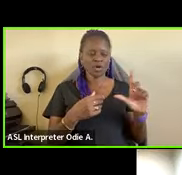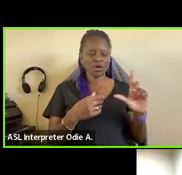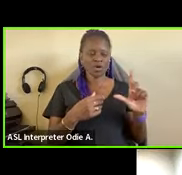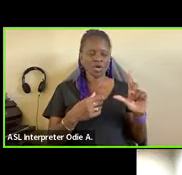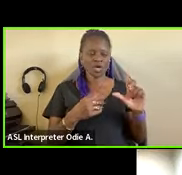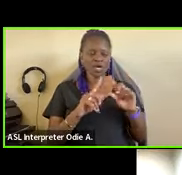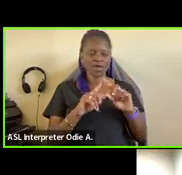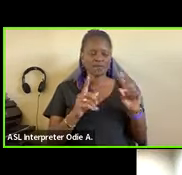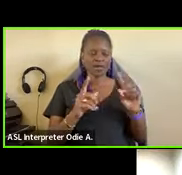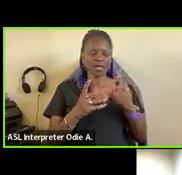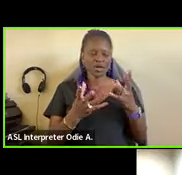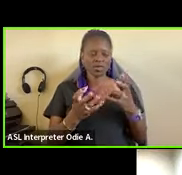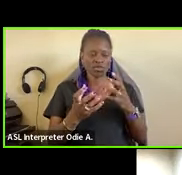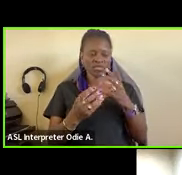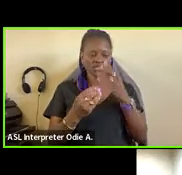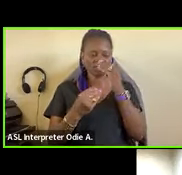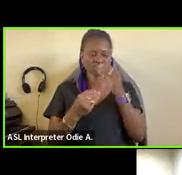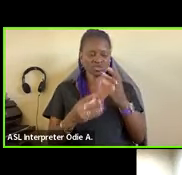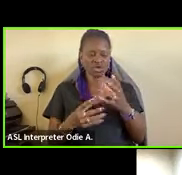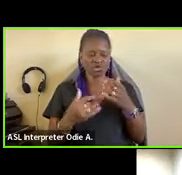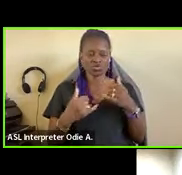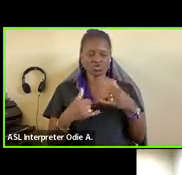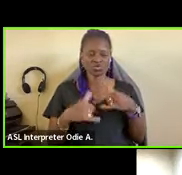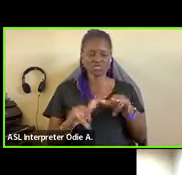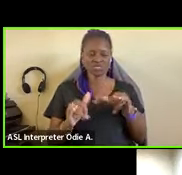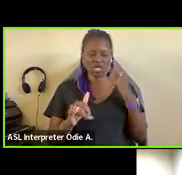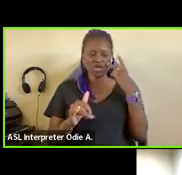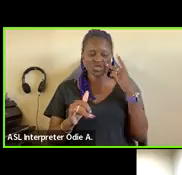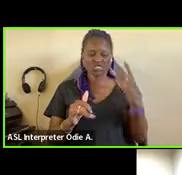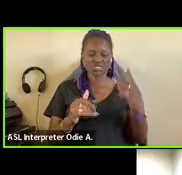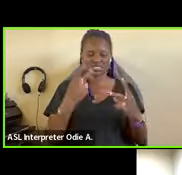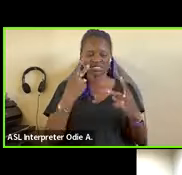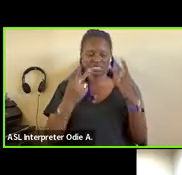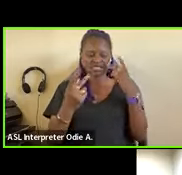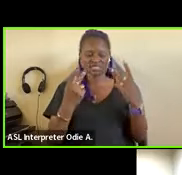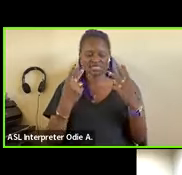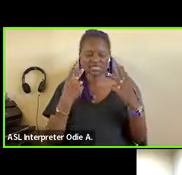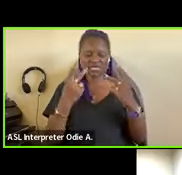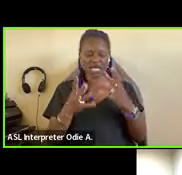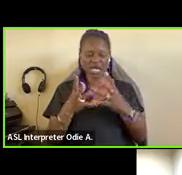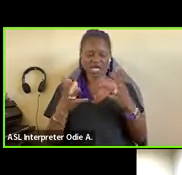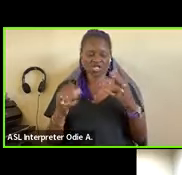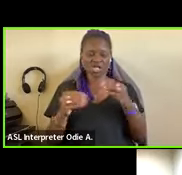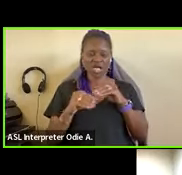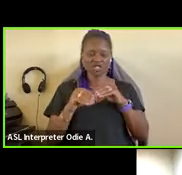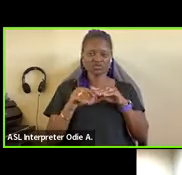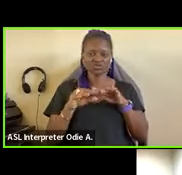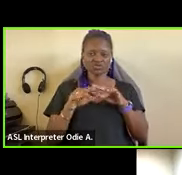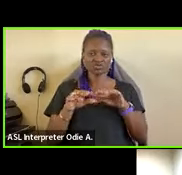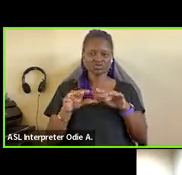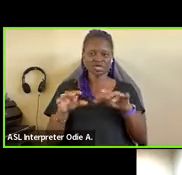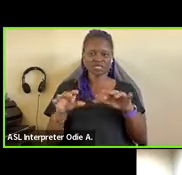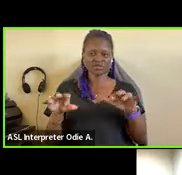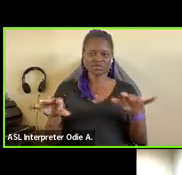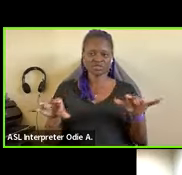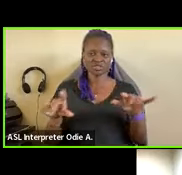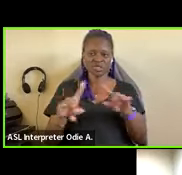seeing a lot of transmission occurring in our community of COVID-19. But unlike surges we've seen in the past,